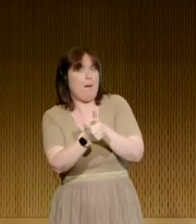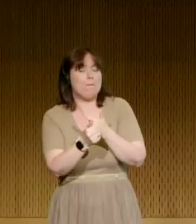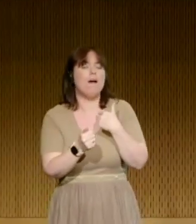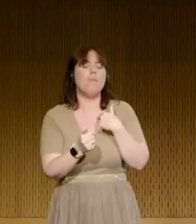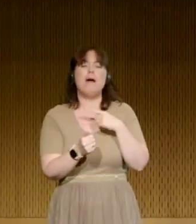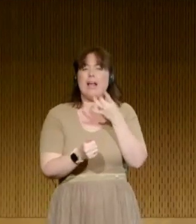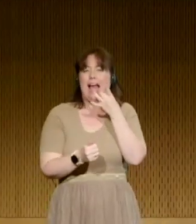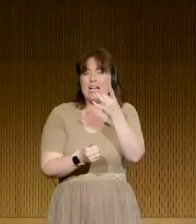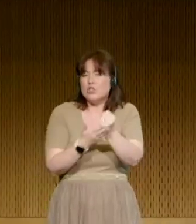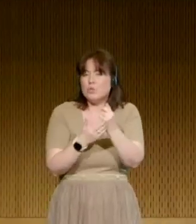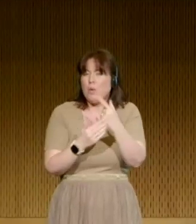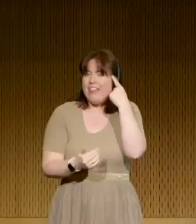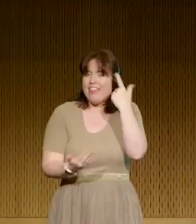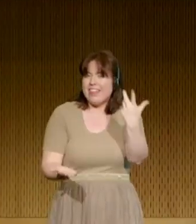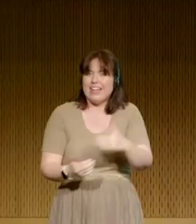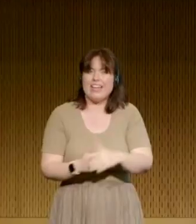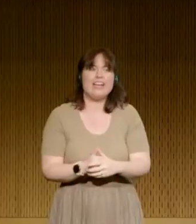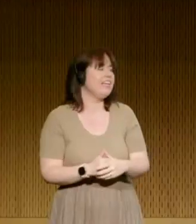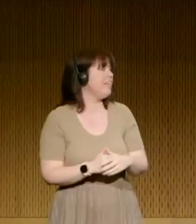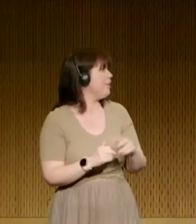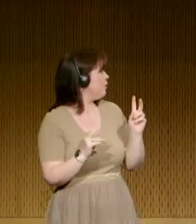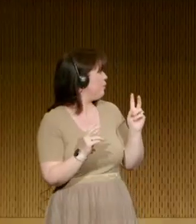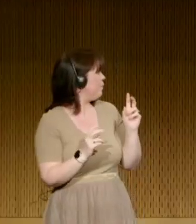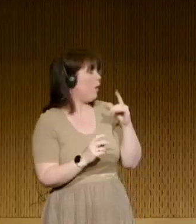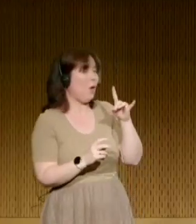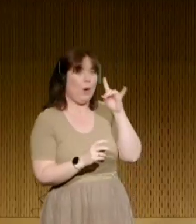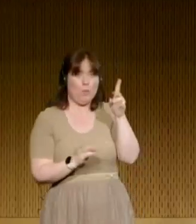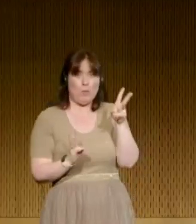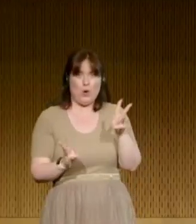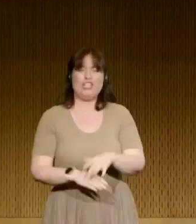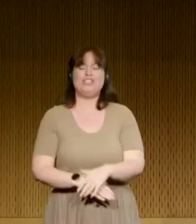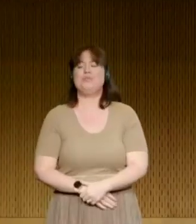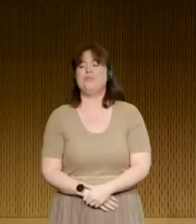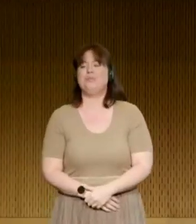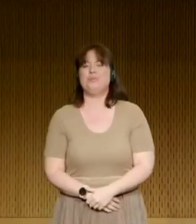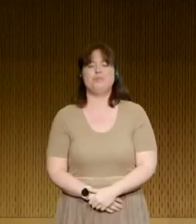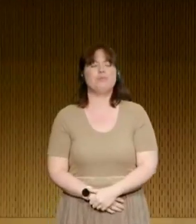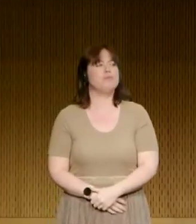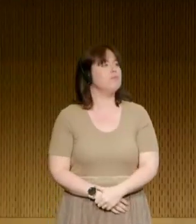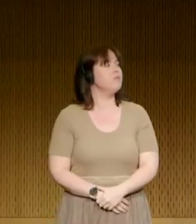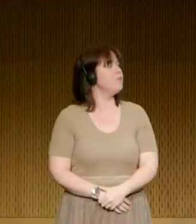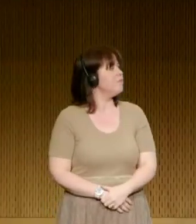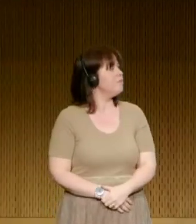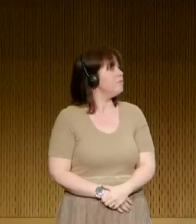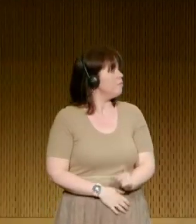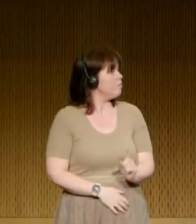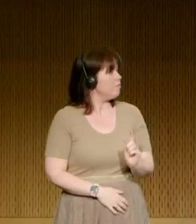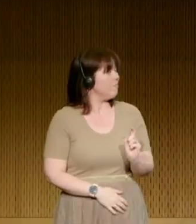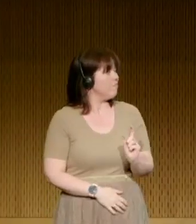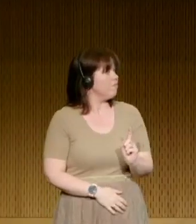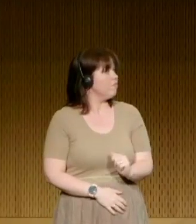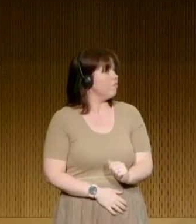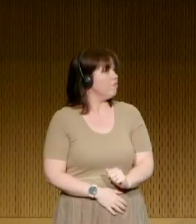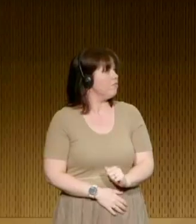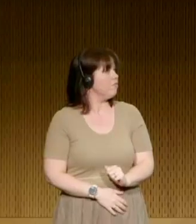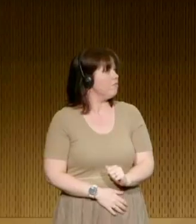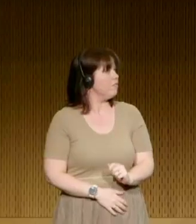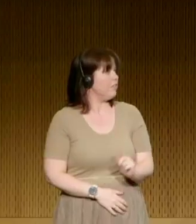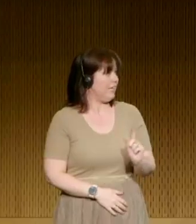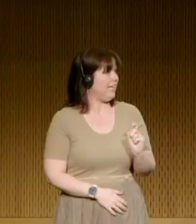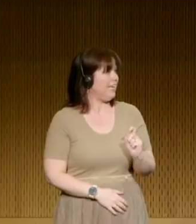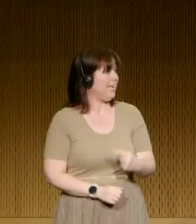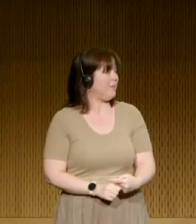is one of our students. I hope this will work. Erica what do I need to what do I need to do? Just